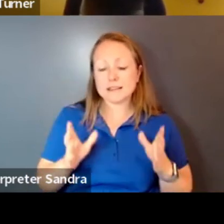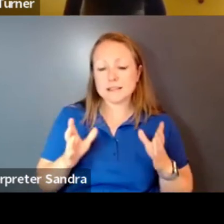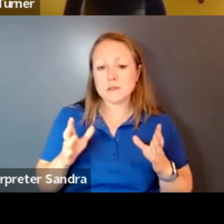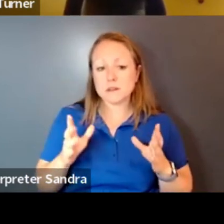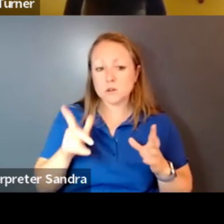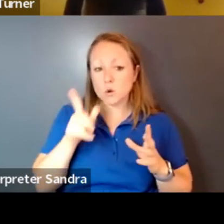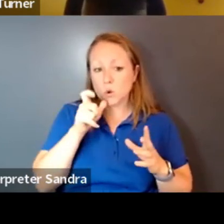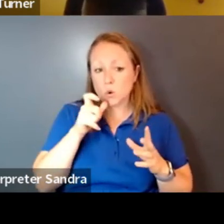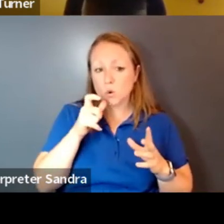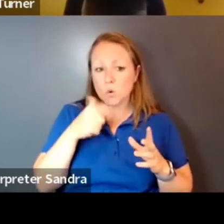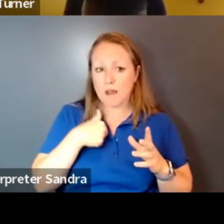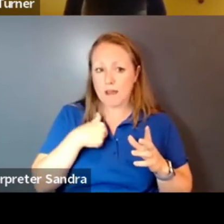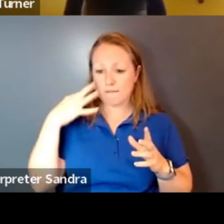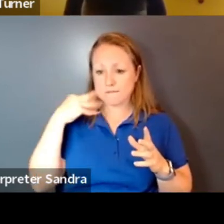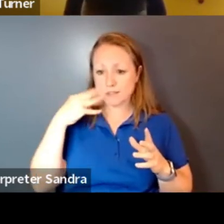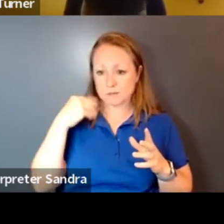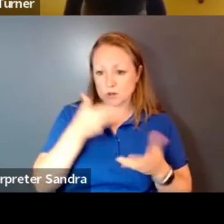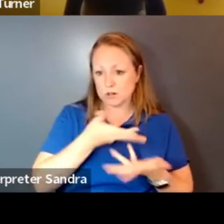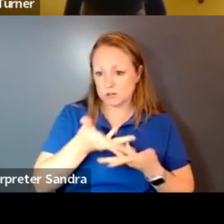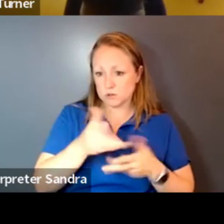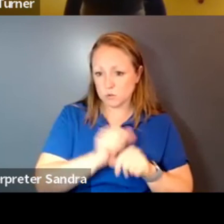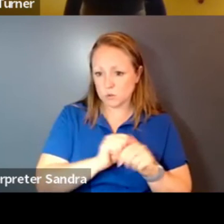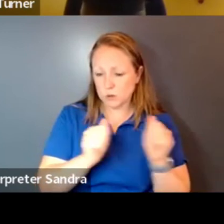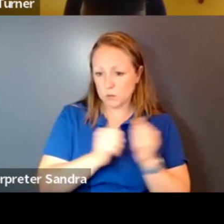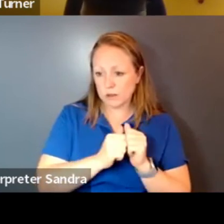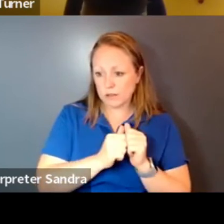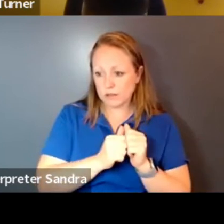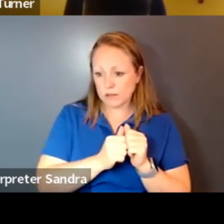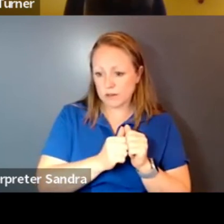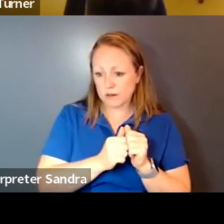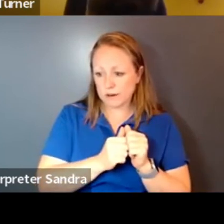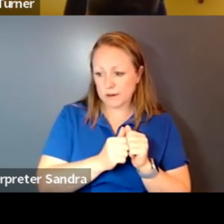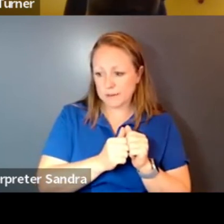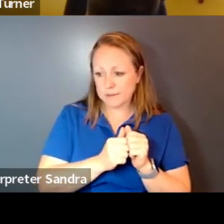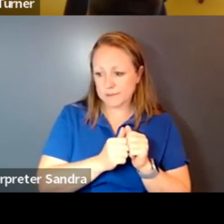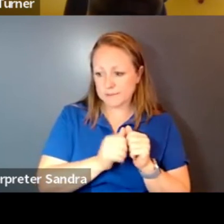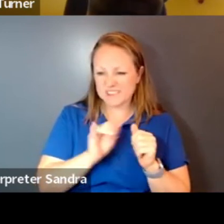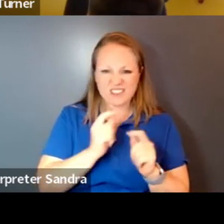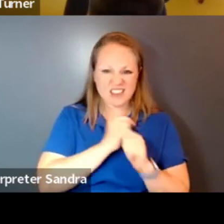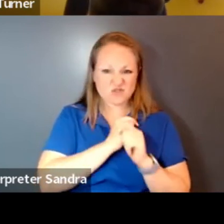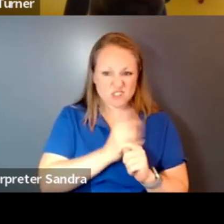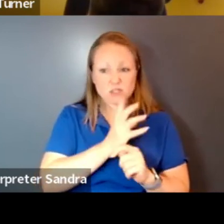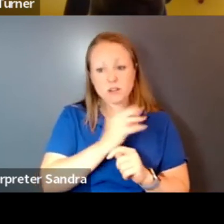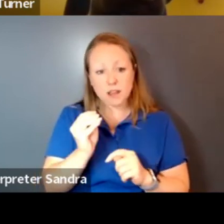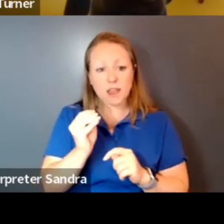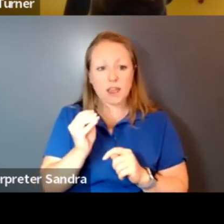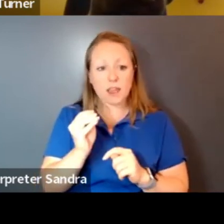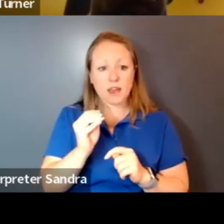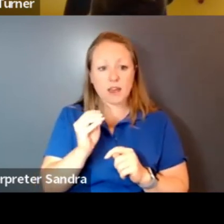had, you know, the the traditional and the ones that were, you know, the self